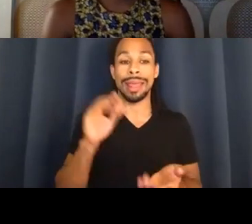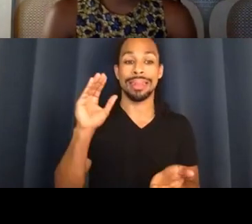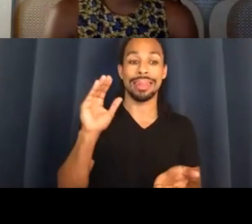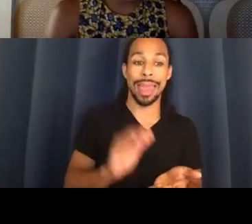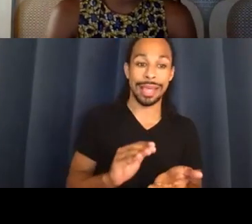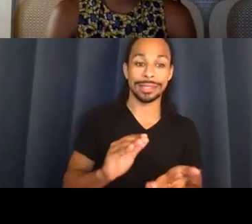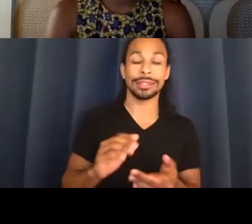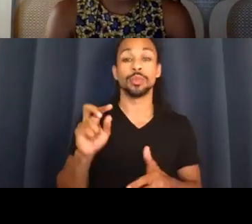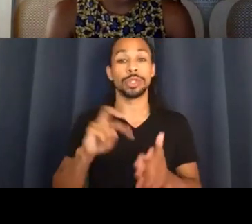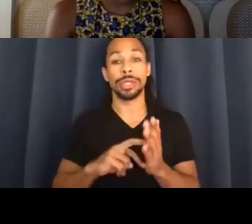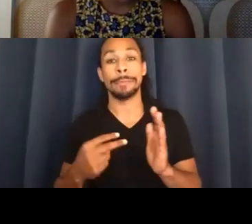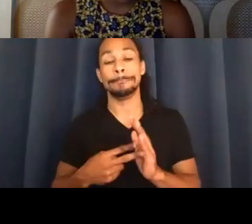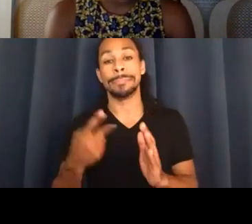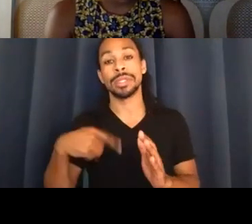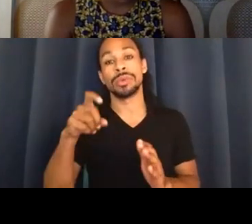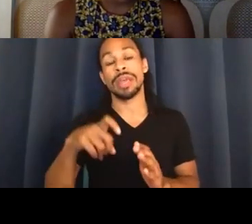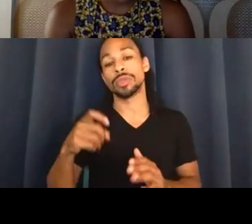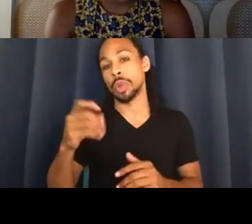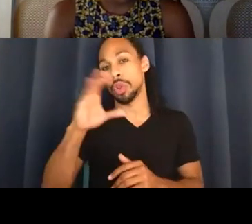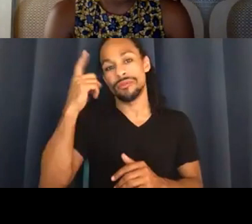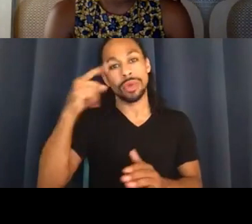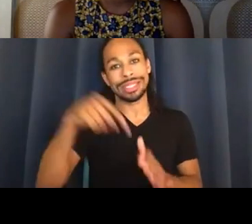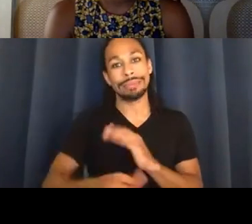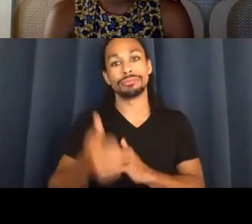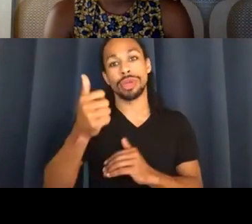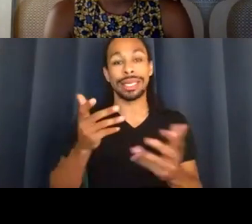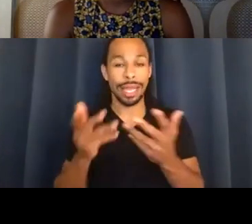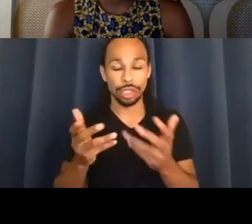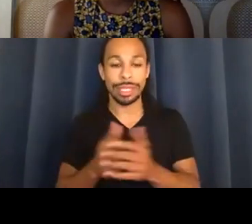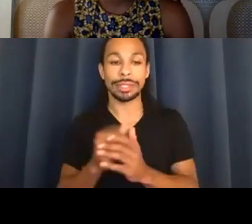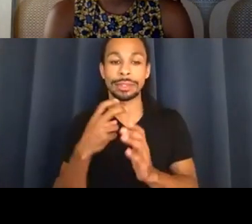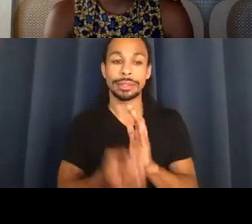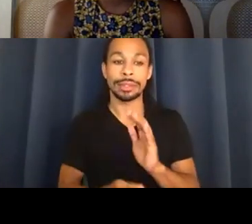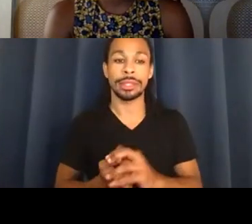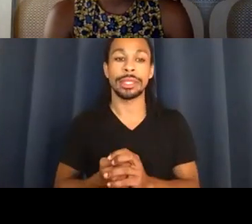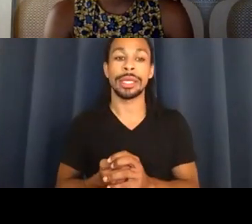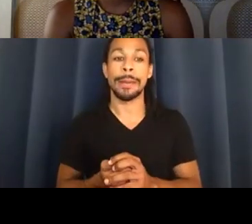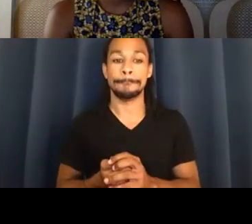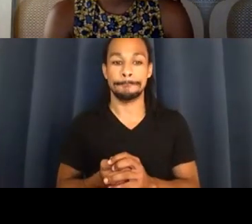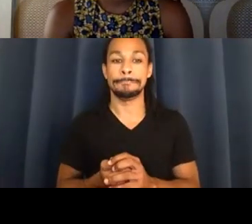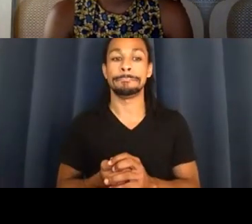and look for deeper kinds of engagements. It is funny, I used to scrutinize